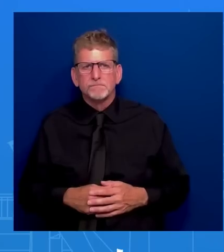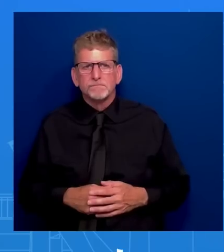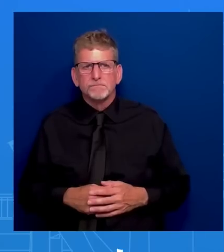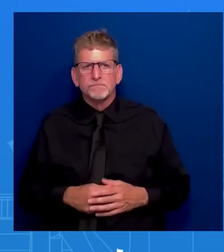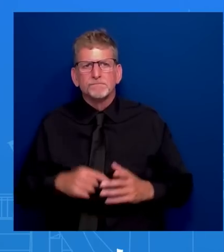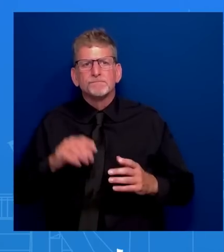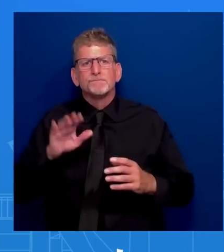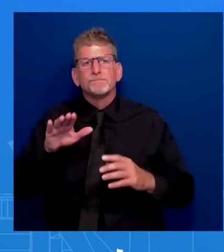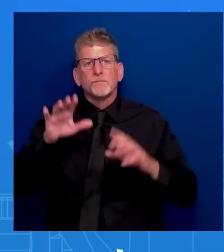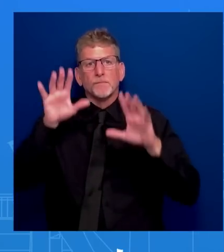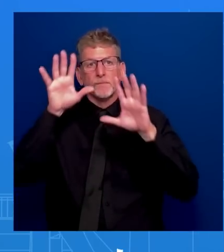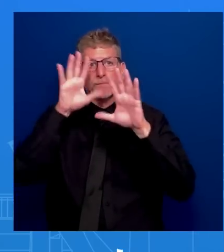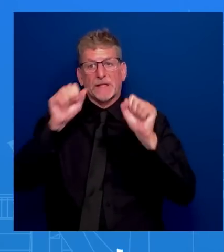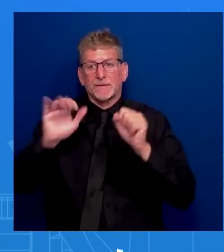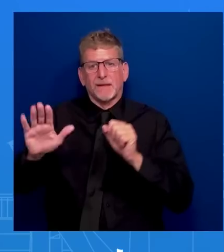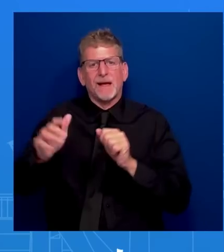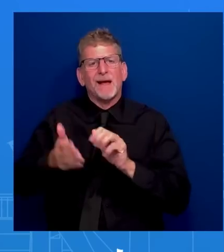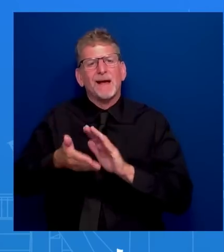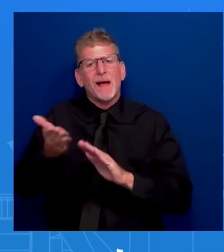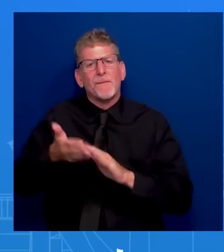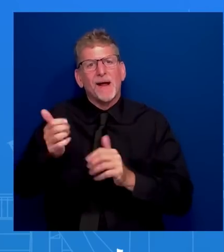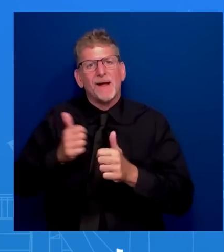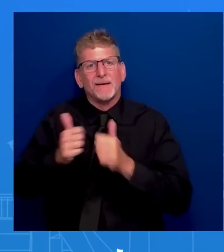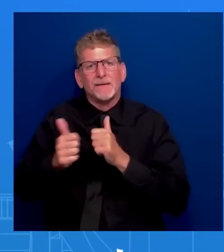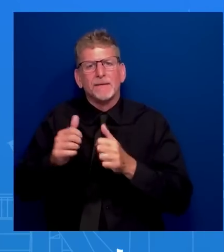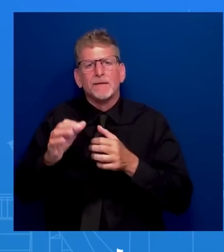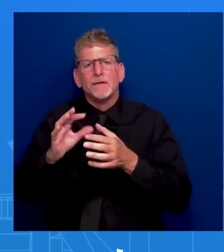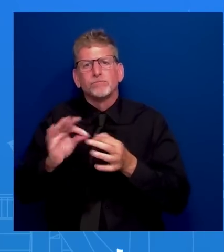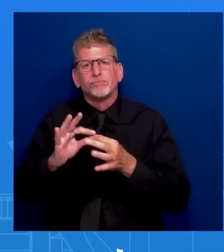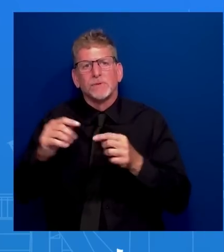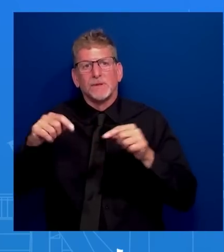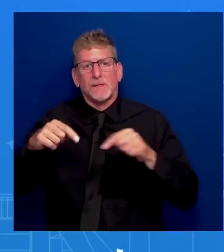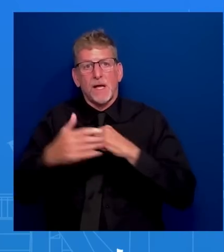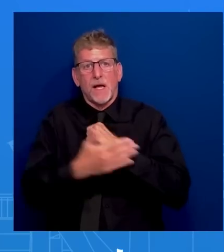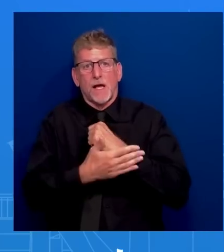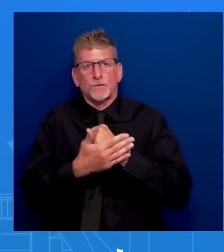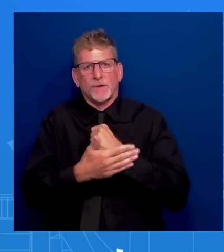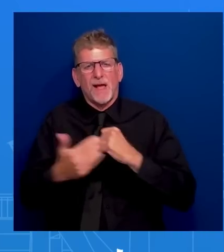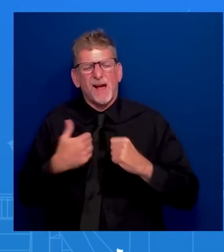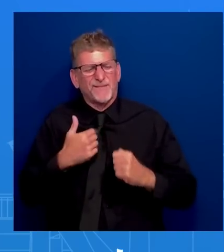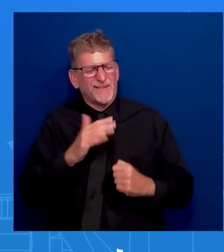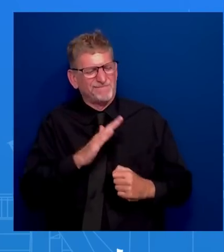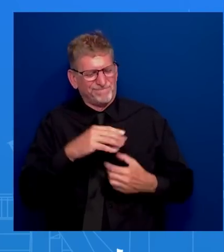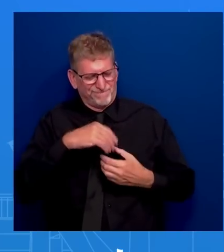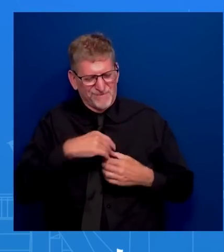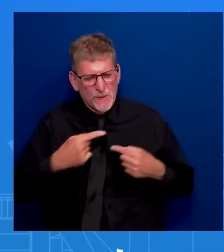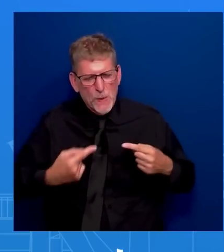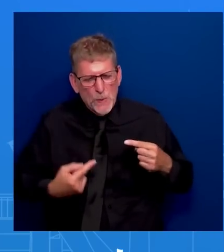and restoring norms. And I'm wondering, two years in, if the President believes that he has made progress